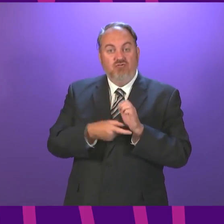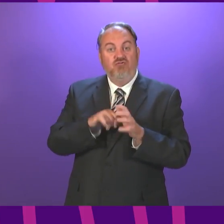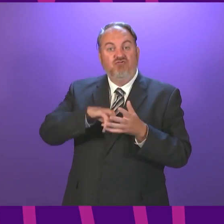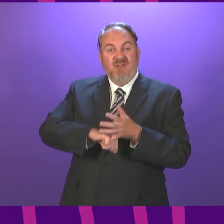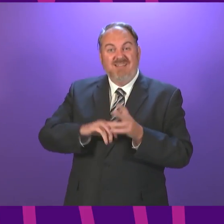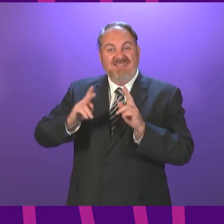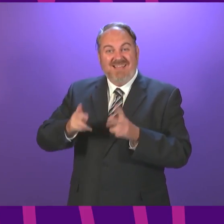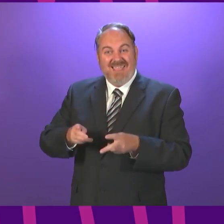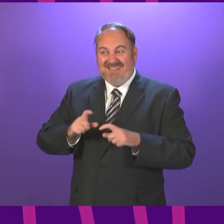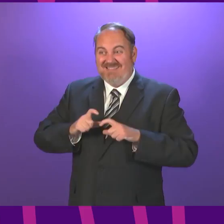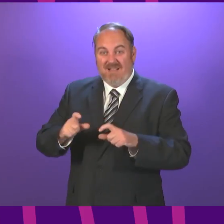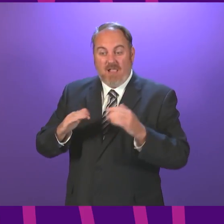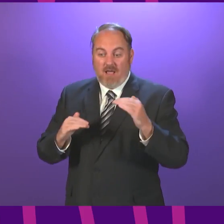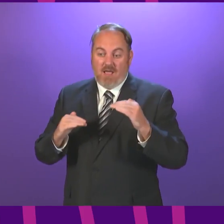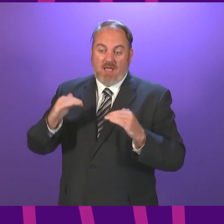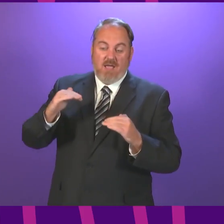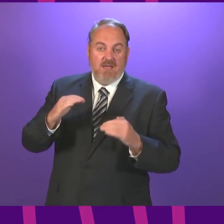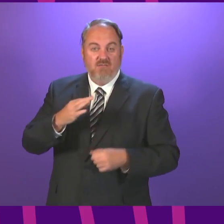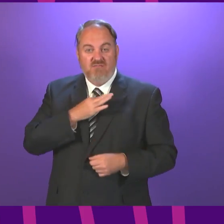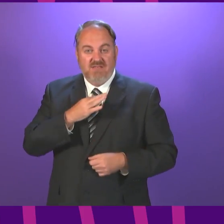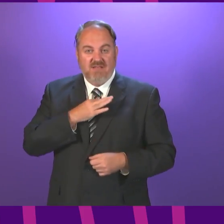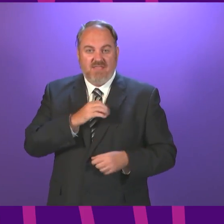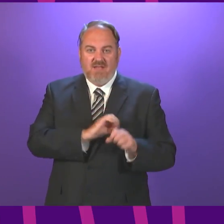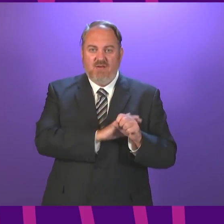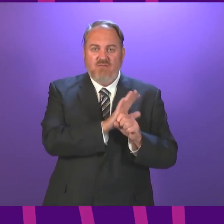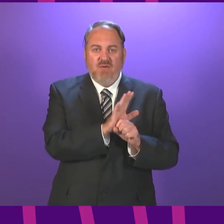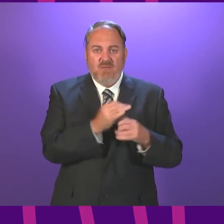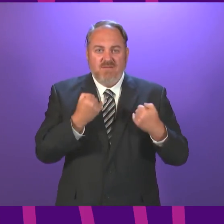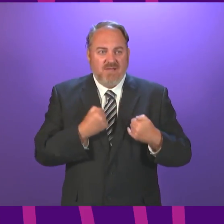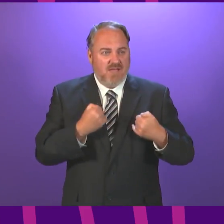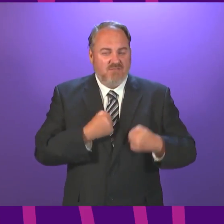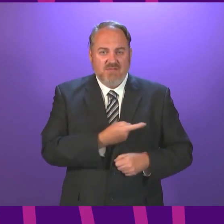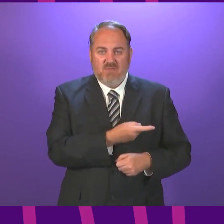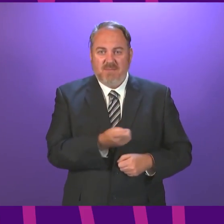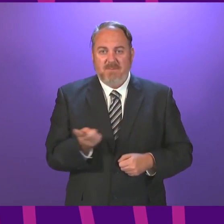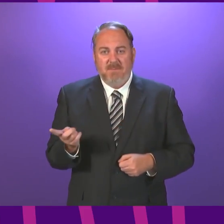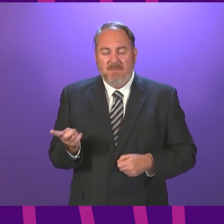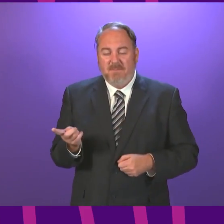of the pandemic. We need a major effort—on the same scale—to confront the drugs crisis.